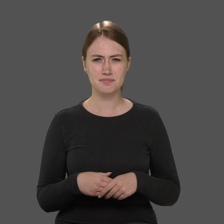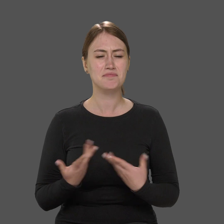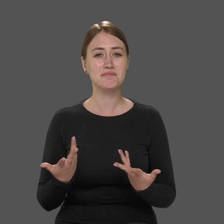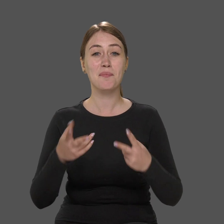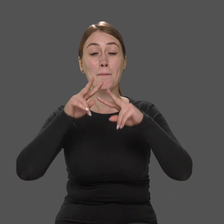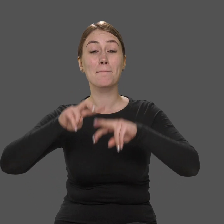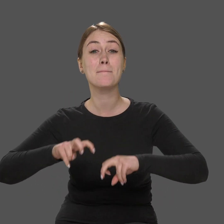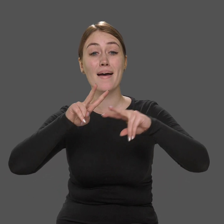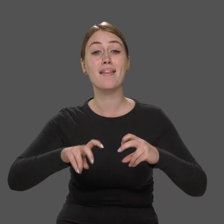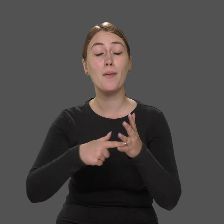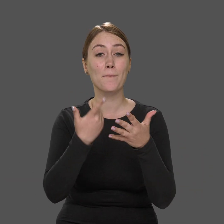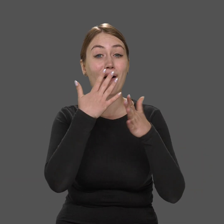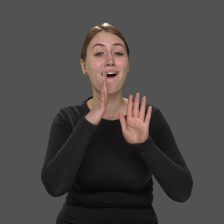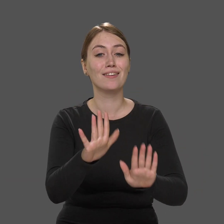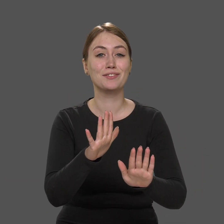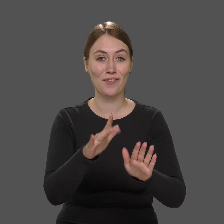So the study shows